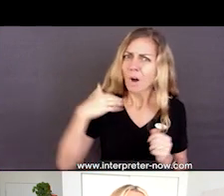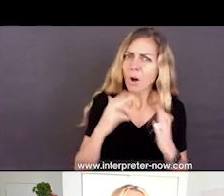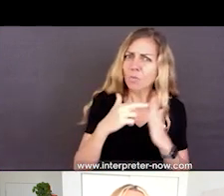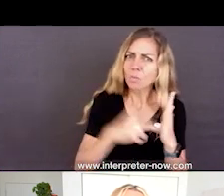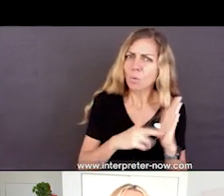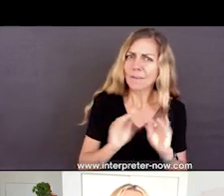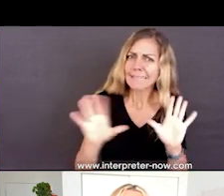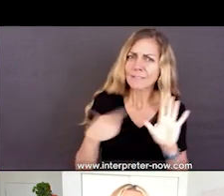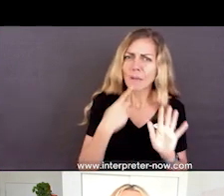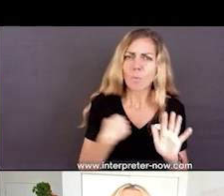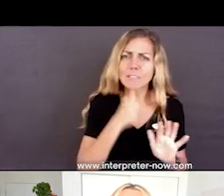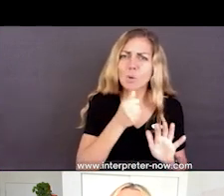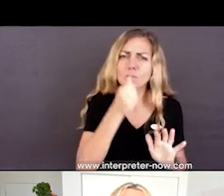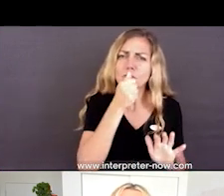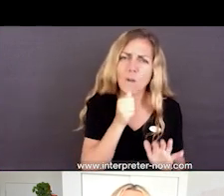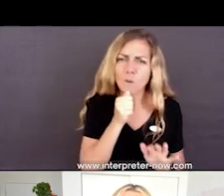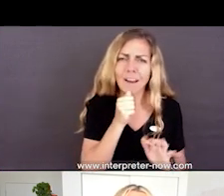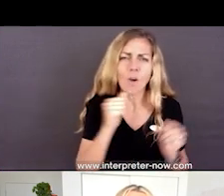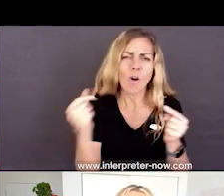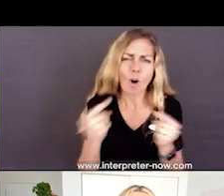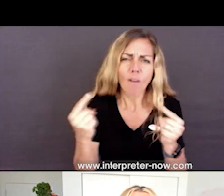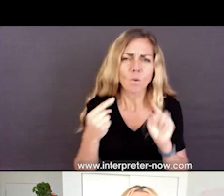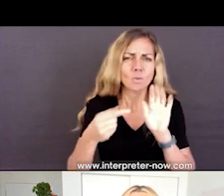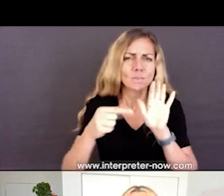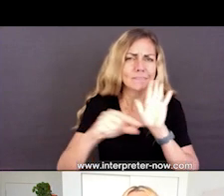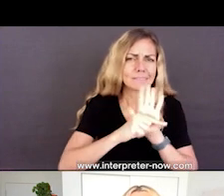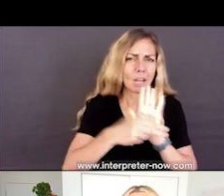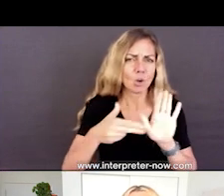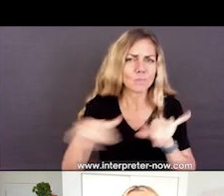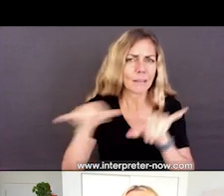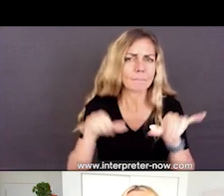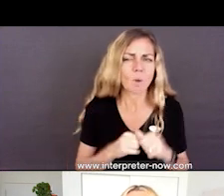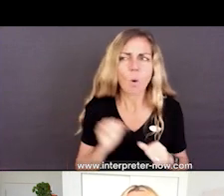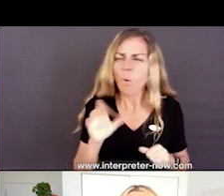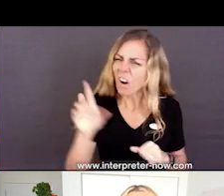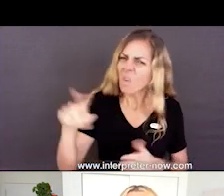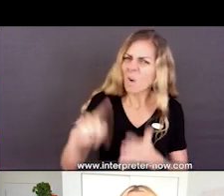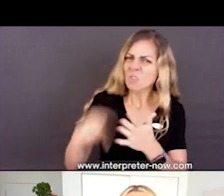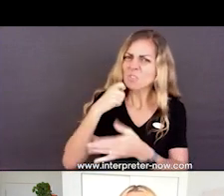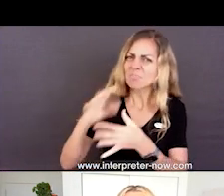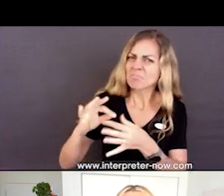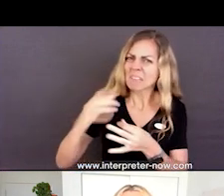That could look like, "Our rules clearly say that we don't tolerate harmful stereotypes.